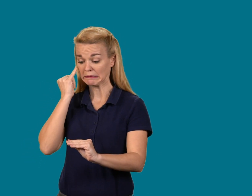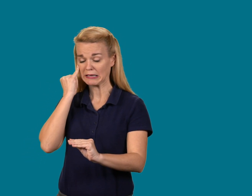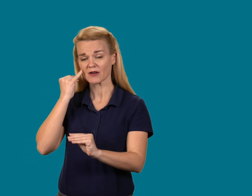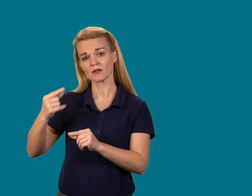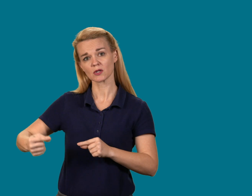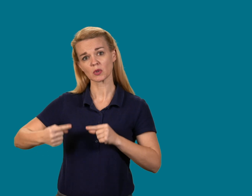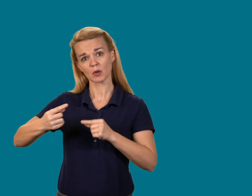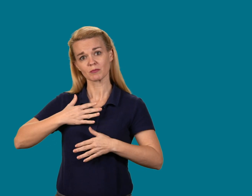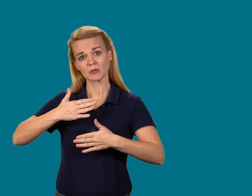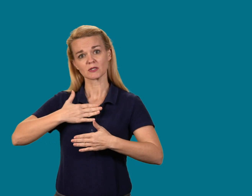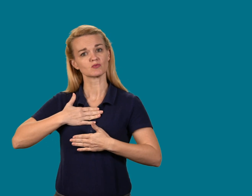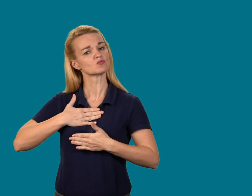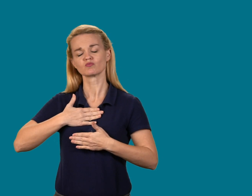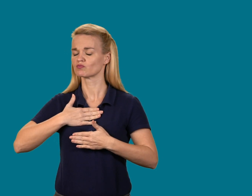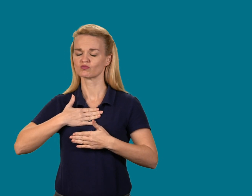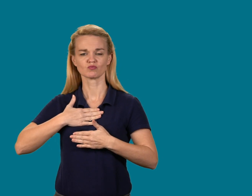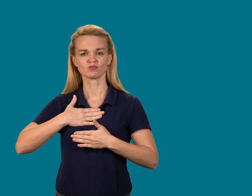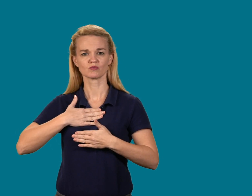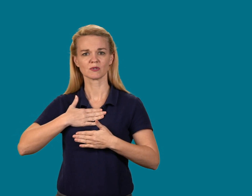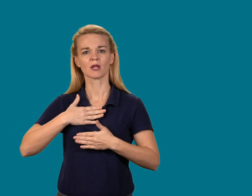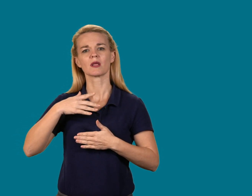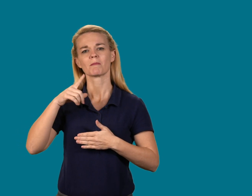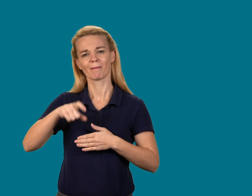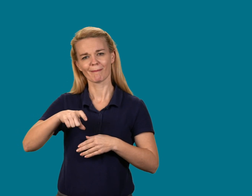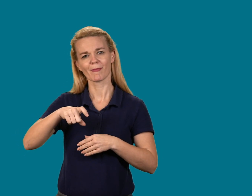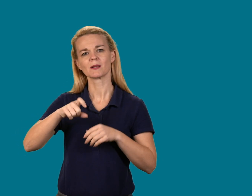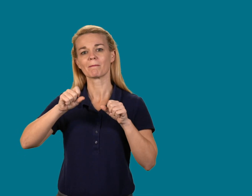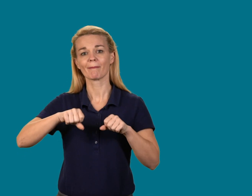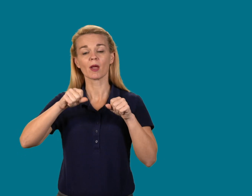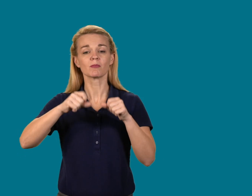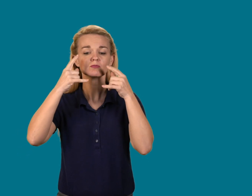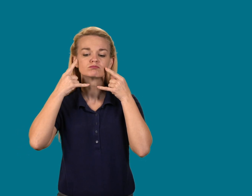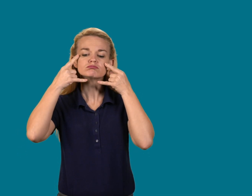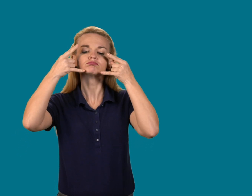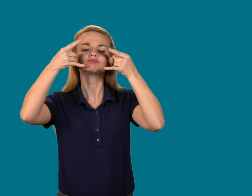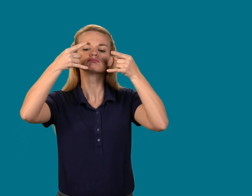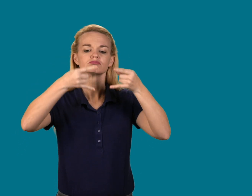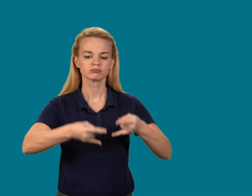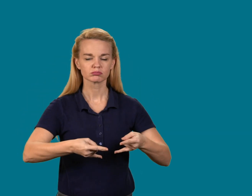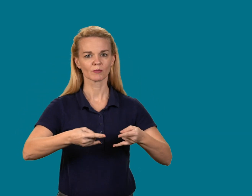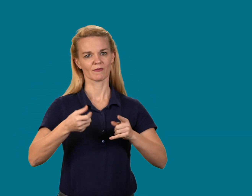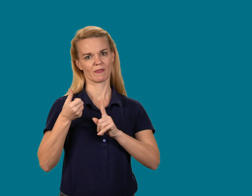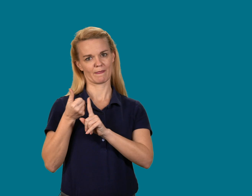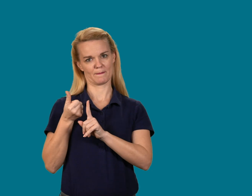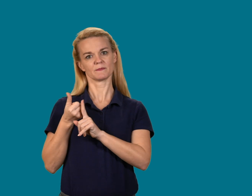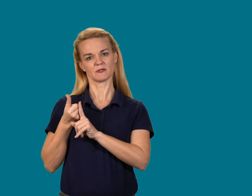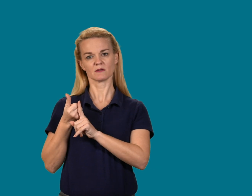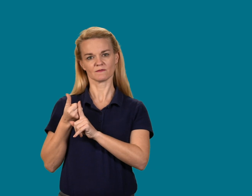or anyone who has trouble breathing or is not able to remove their mask without help.